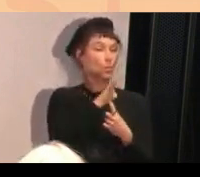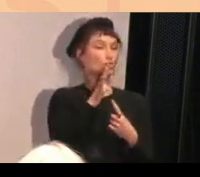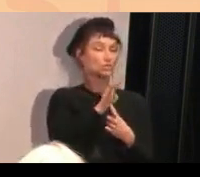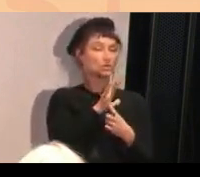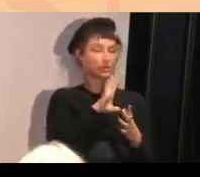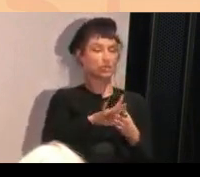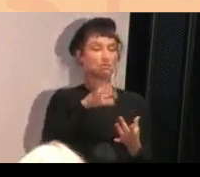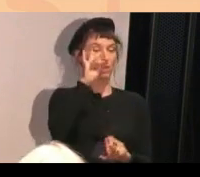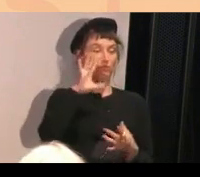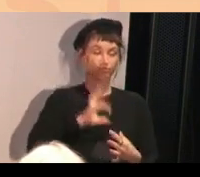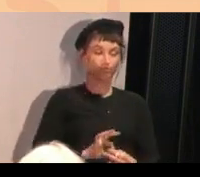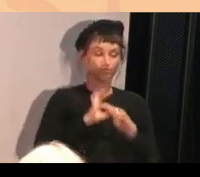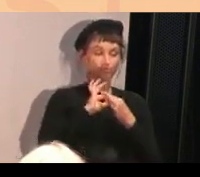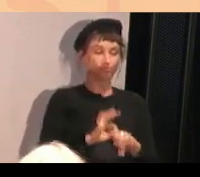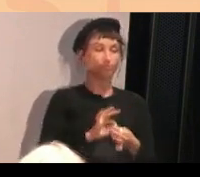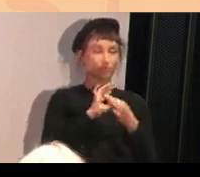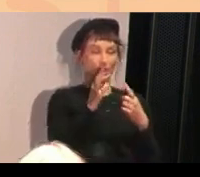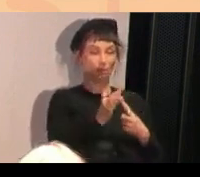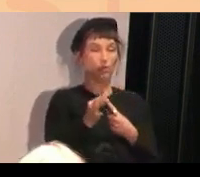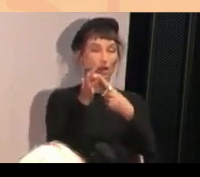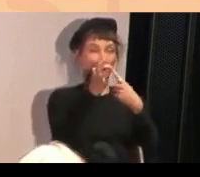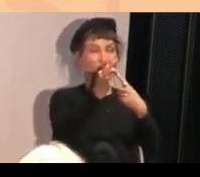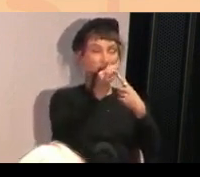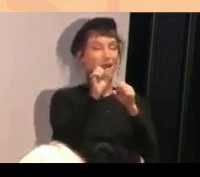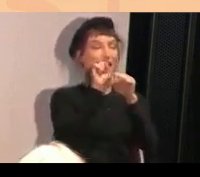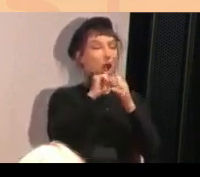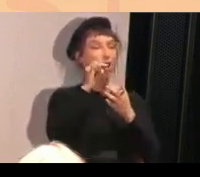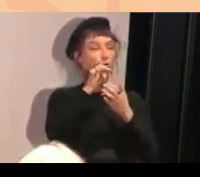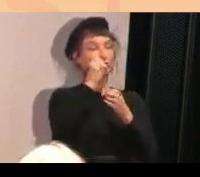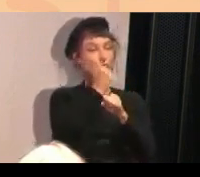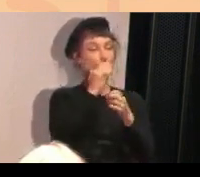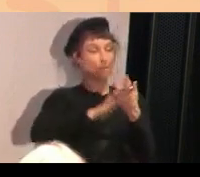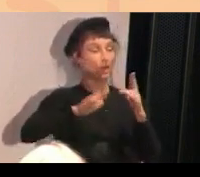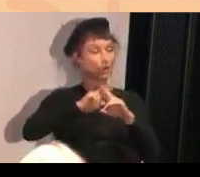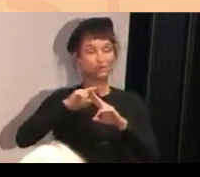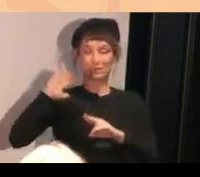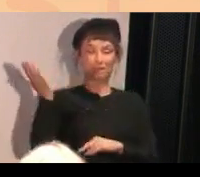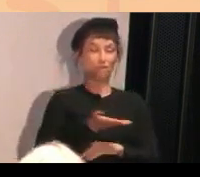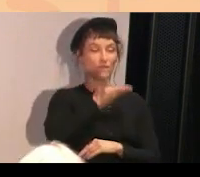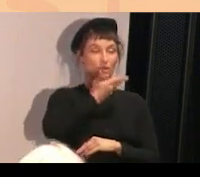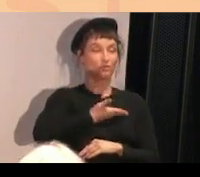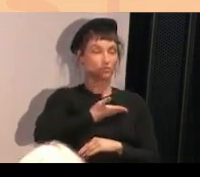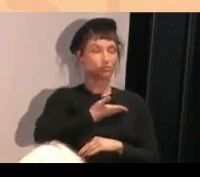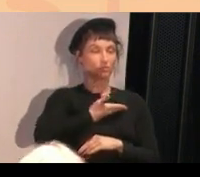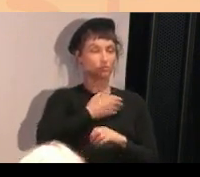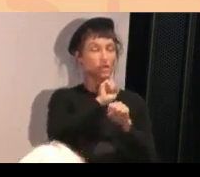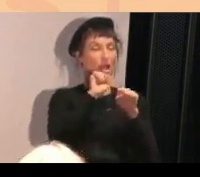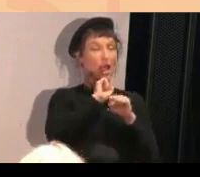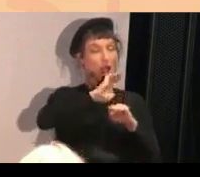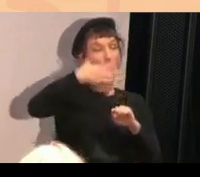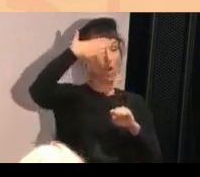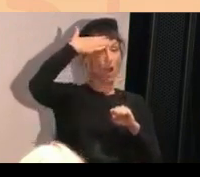a priority brought forward by our grandparents taught and steward by our elders for the benefit